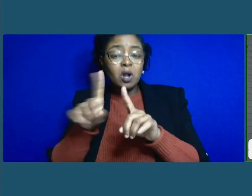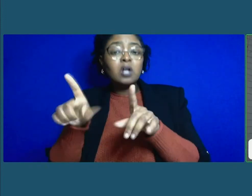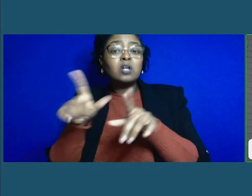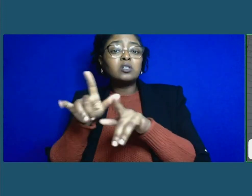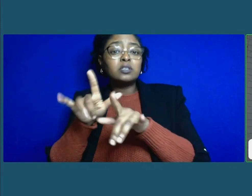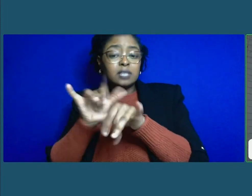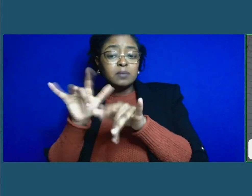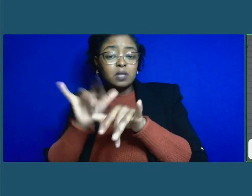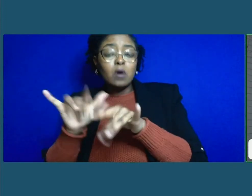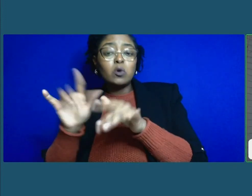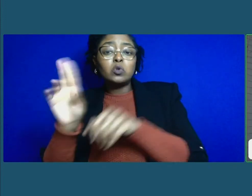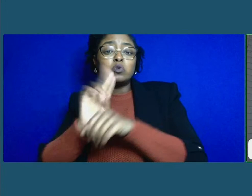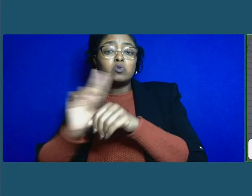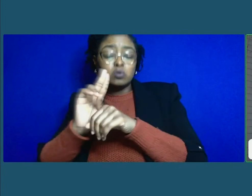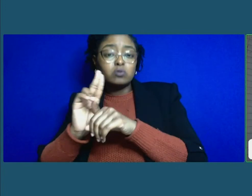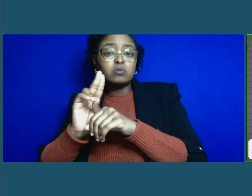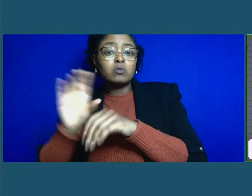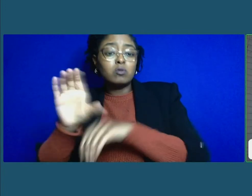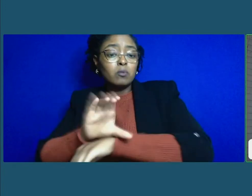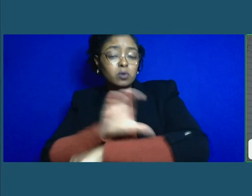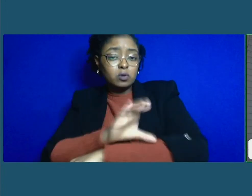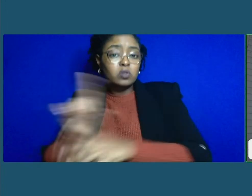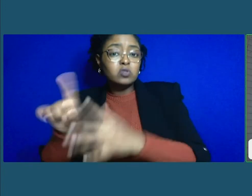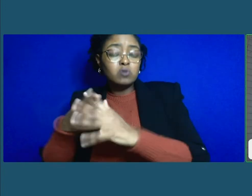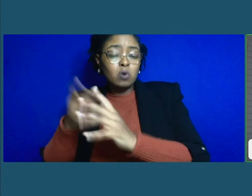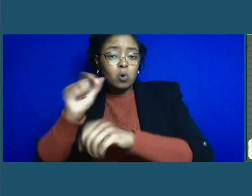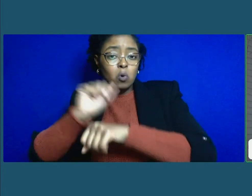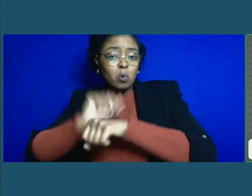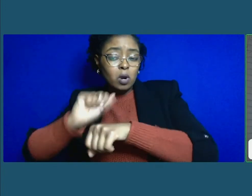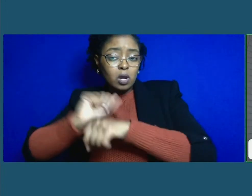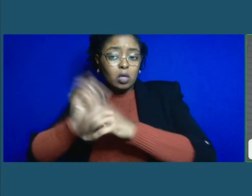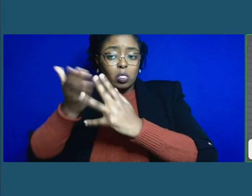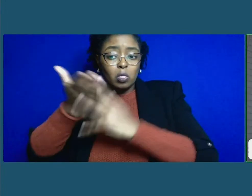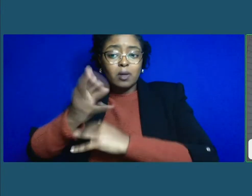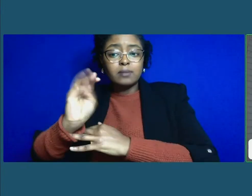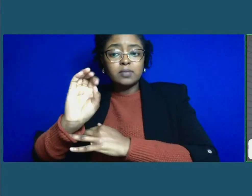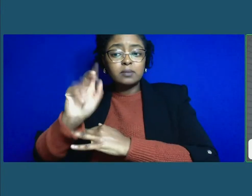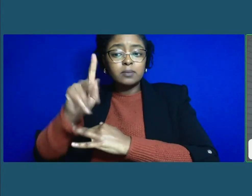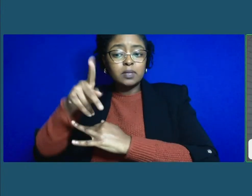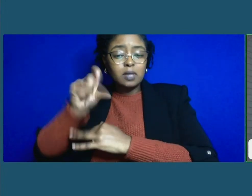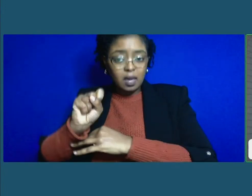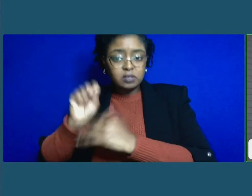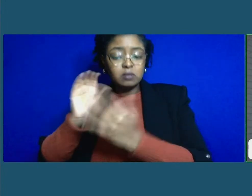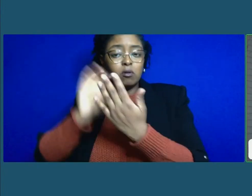package. But in addition, he used his computer to start